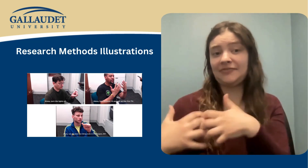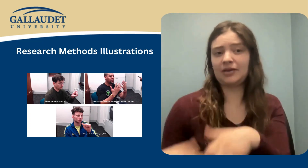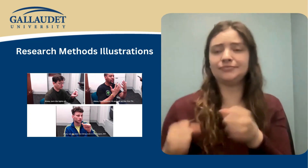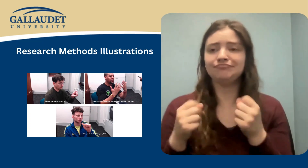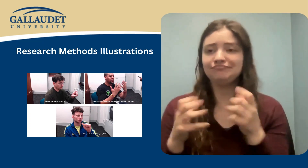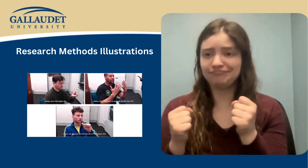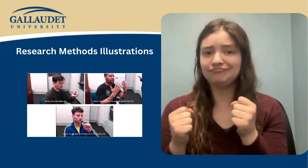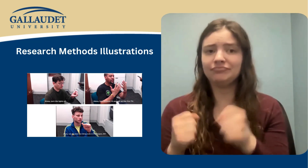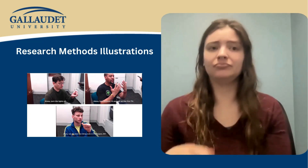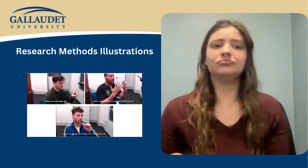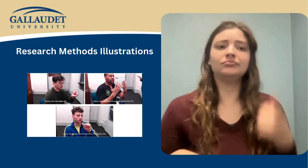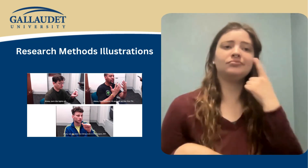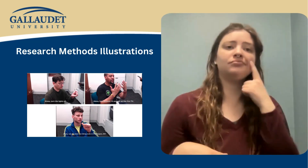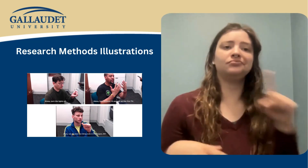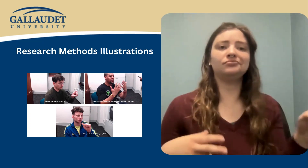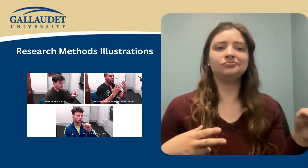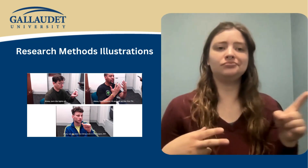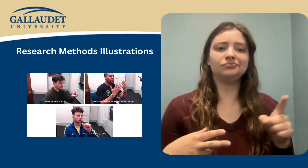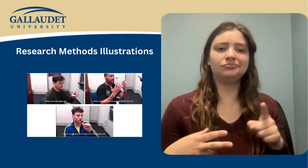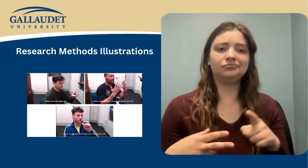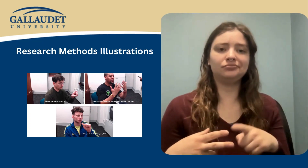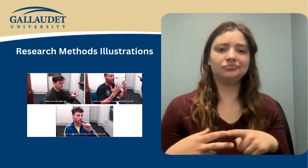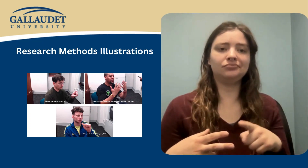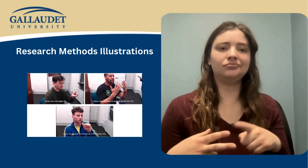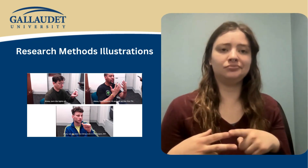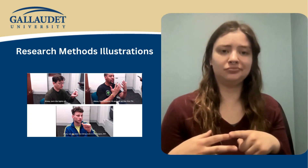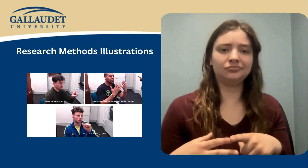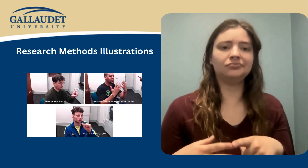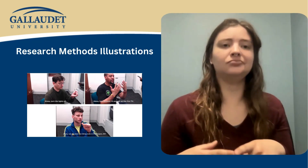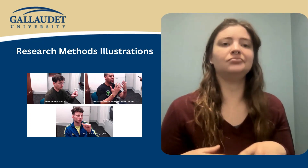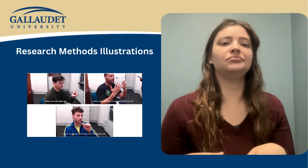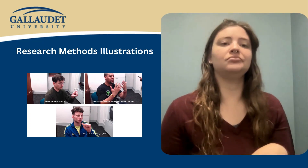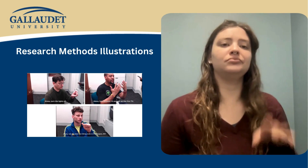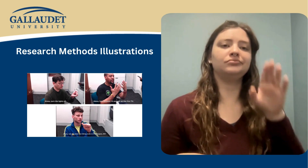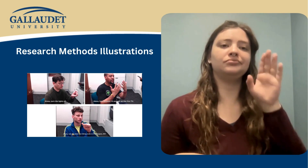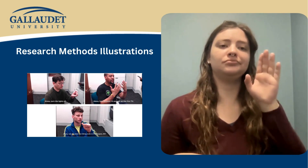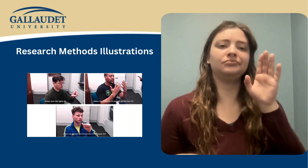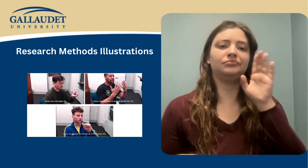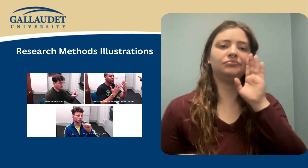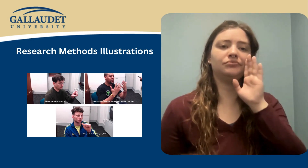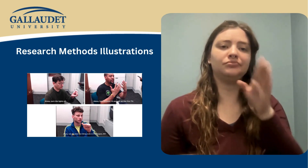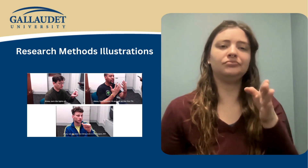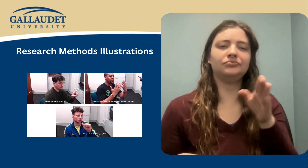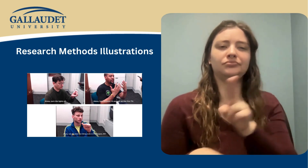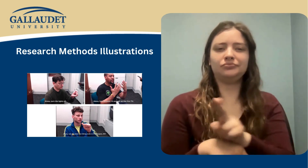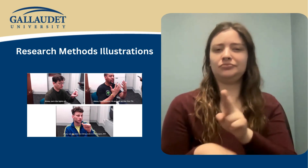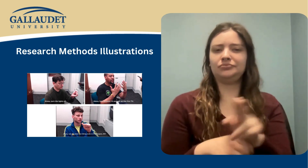through the previously described Wizard-of-Oz experimental setup. For Apps with Alexa,